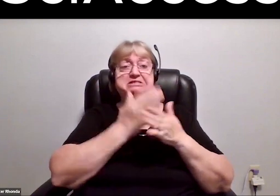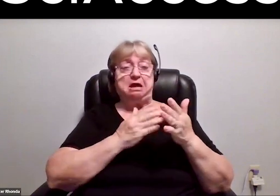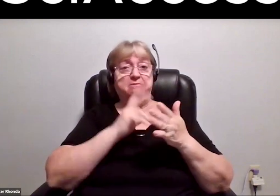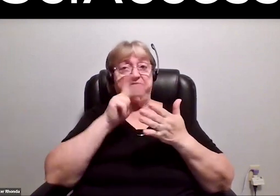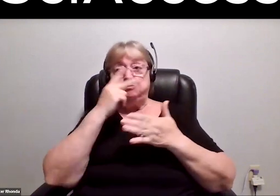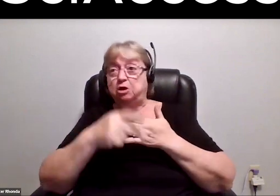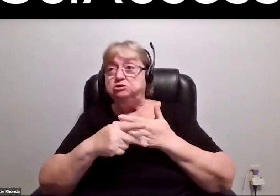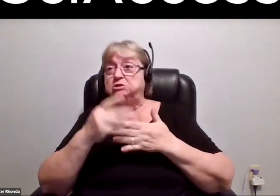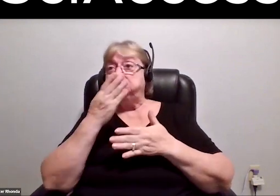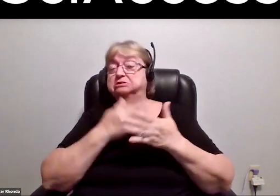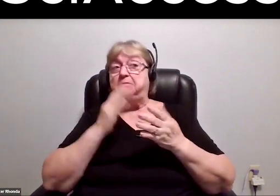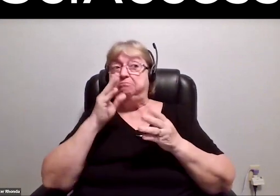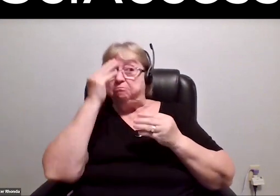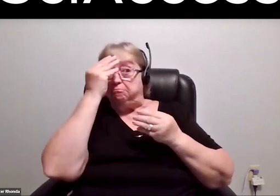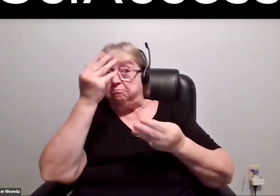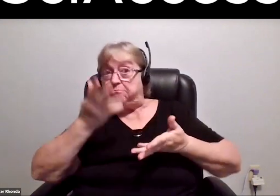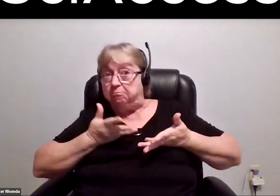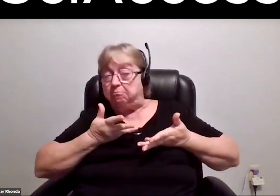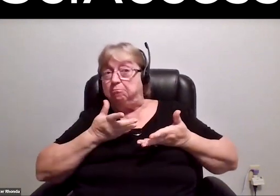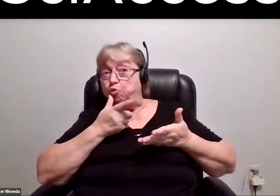others are people living in the local community.